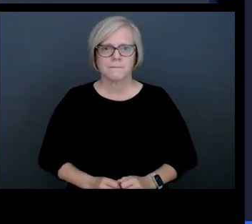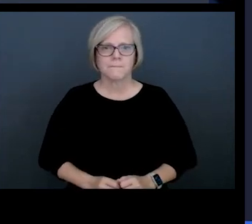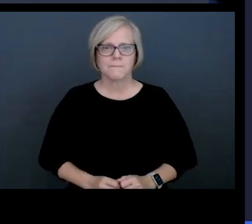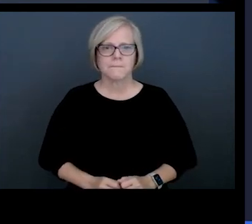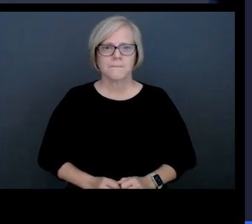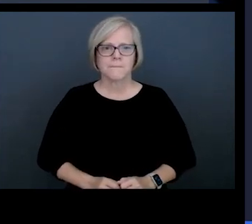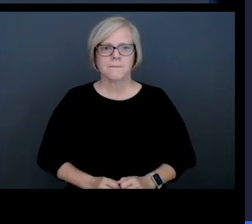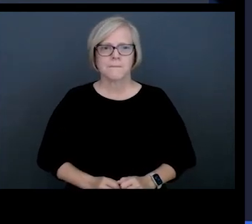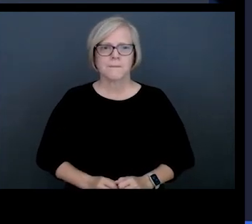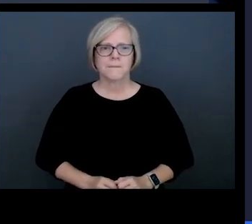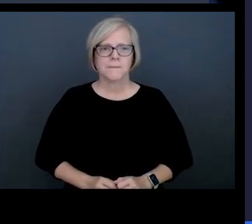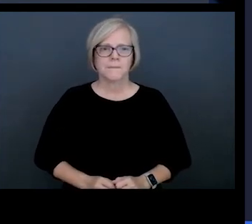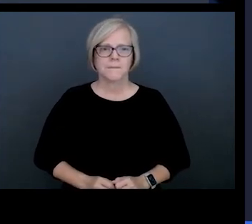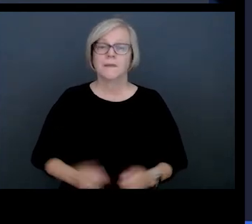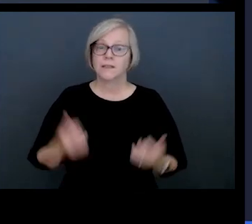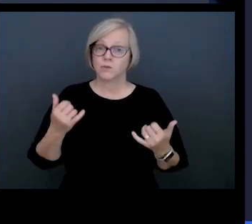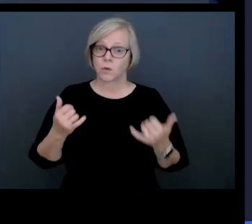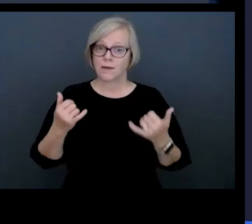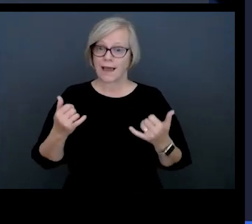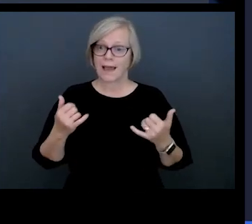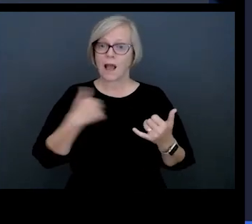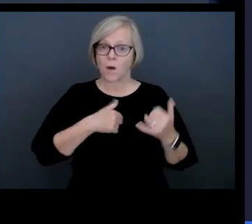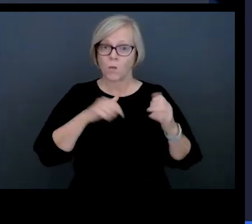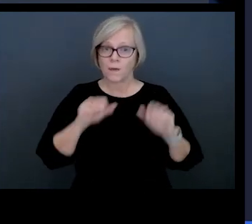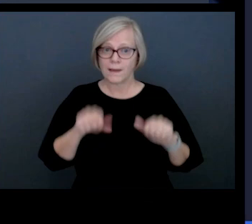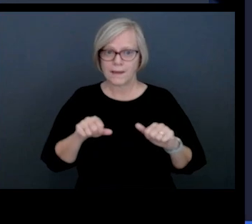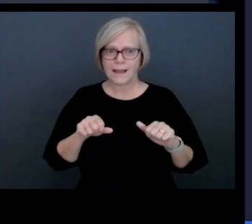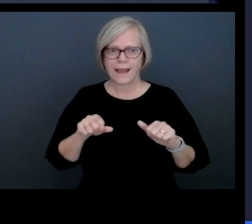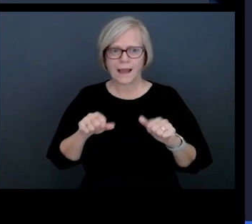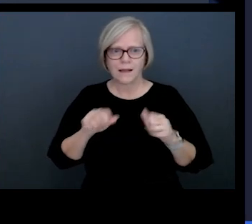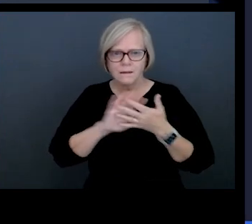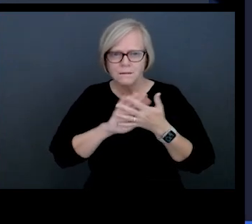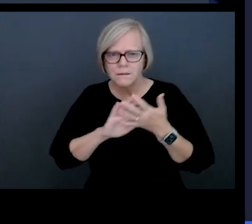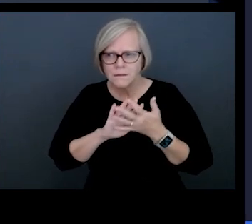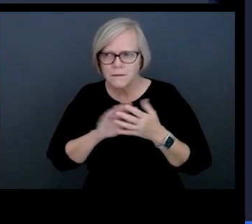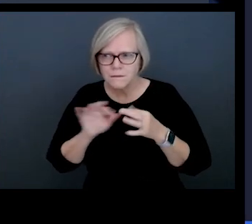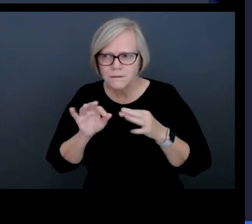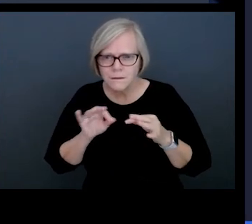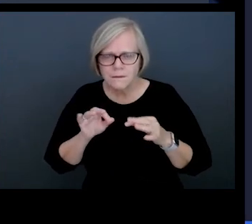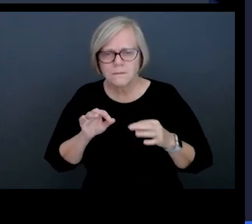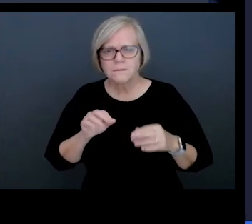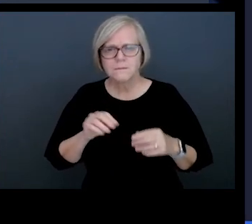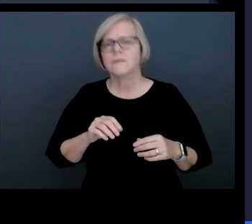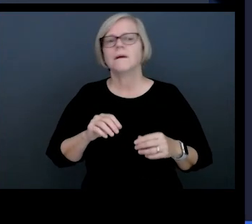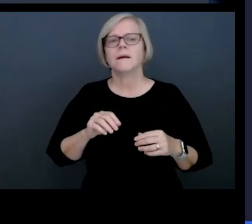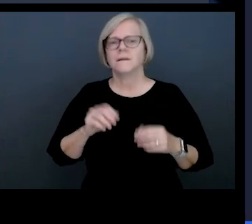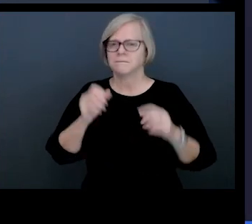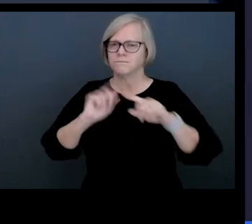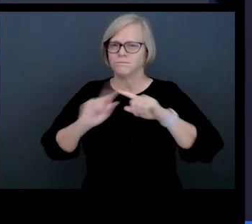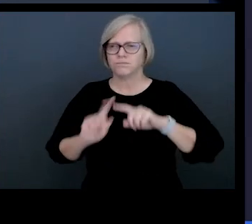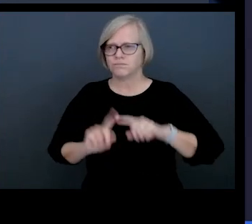So now we have the ability to do things like try URL, all sorts of things within our application.